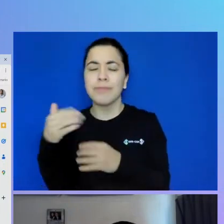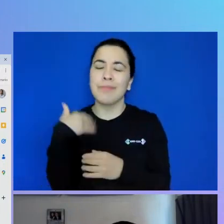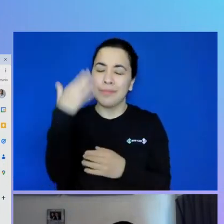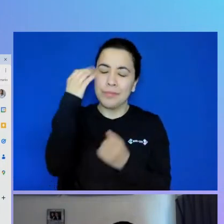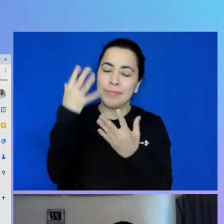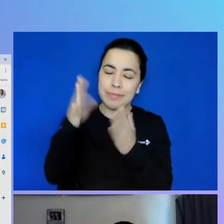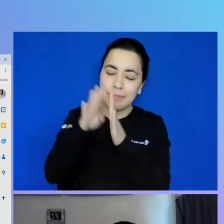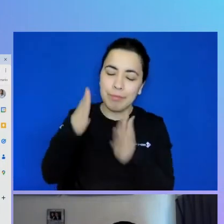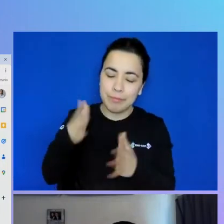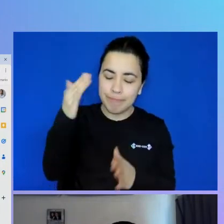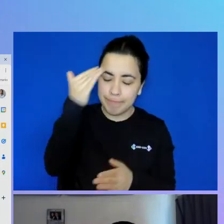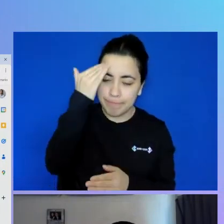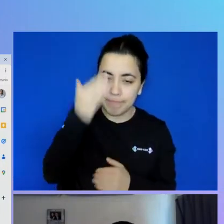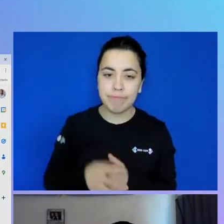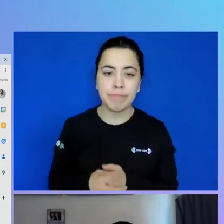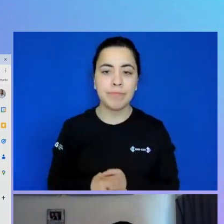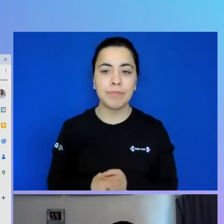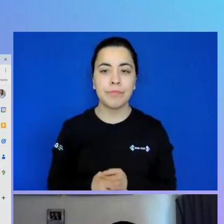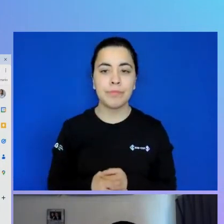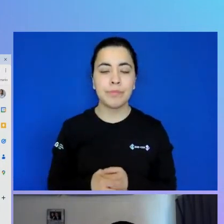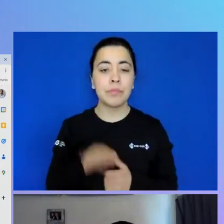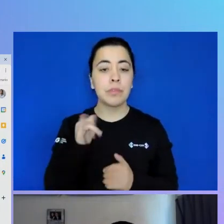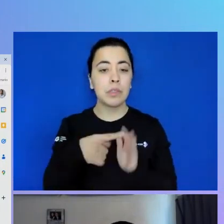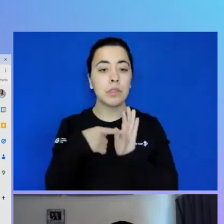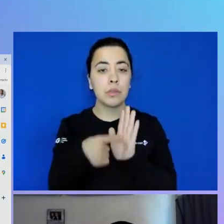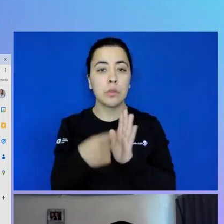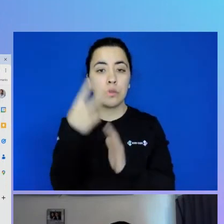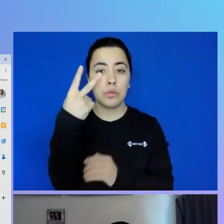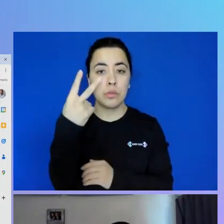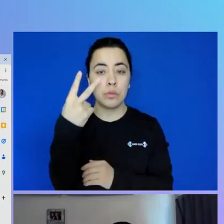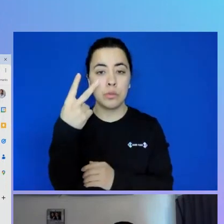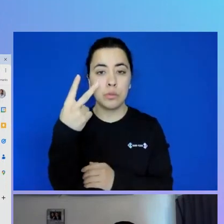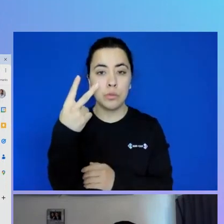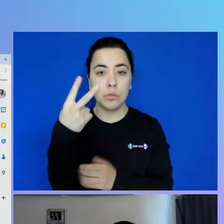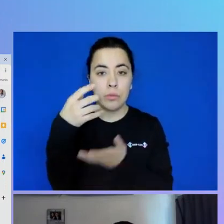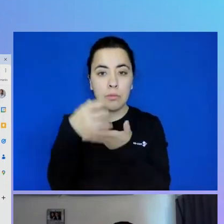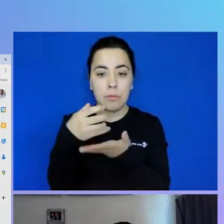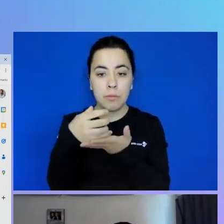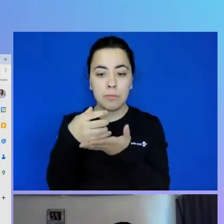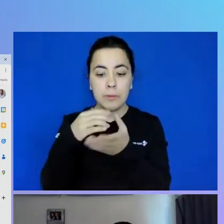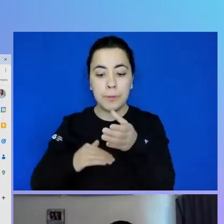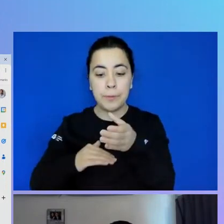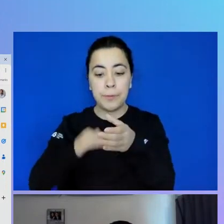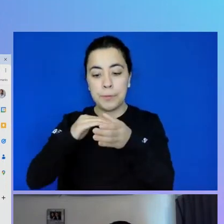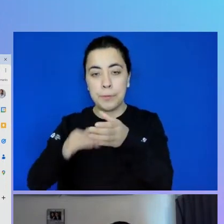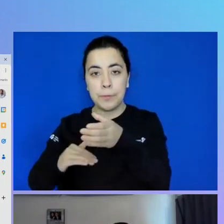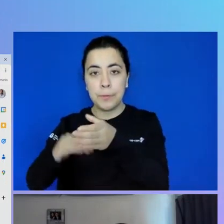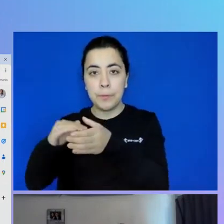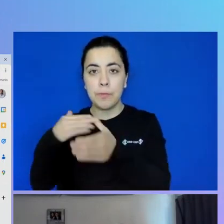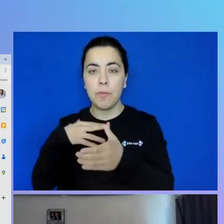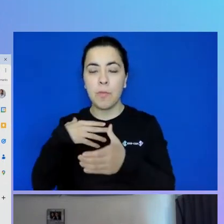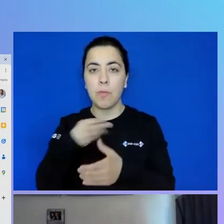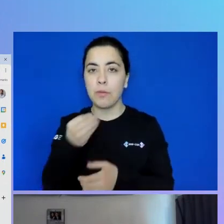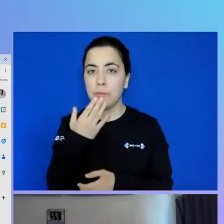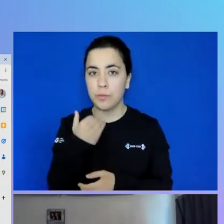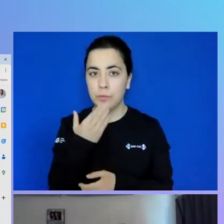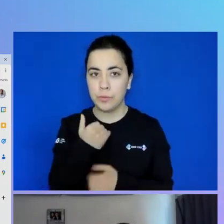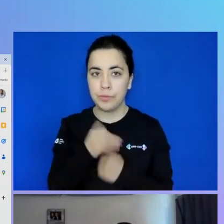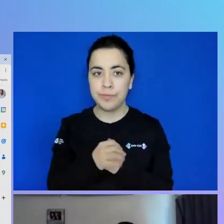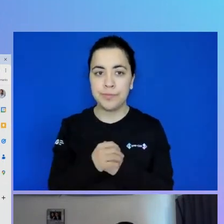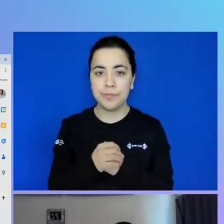Showing two cups white sugar. That's it. Let's stop. Okay two